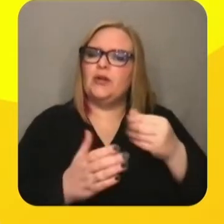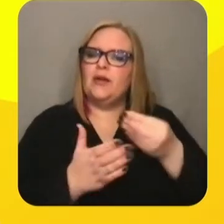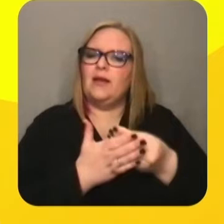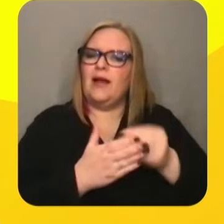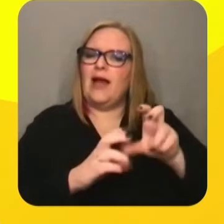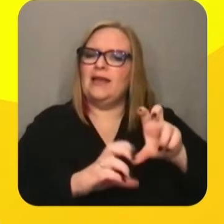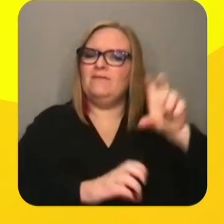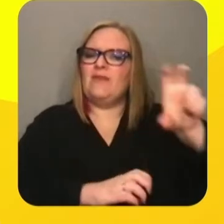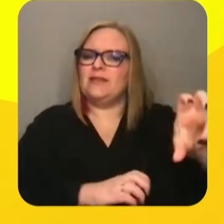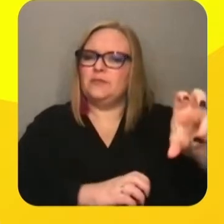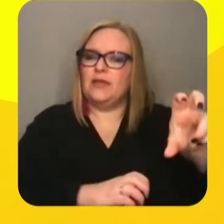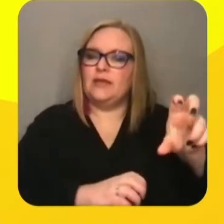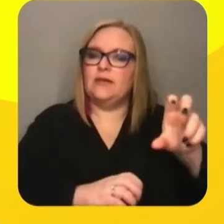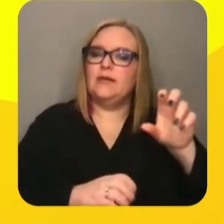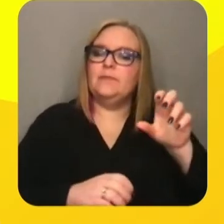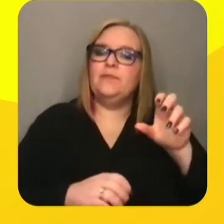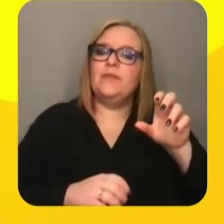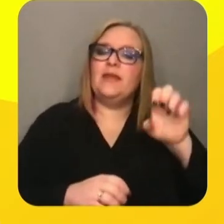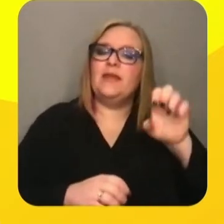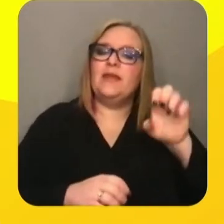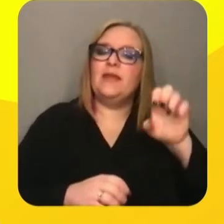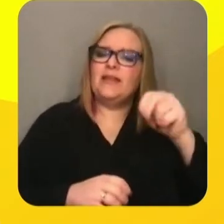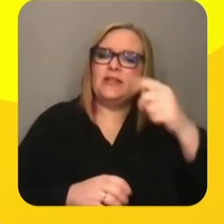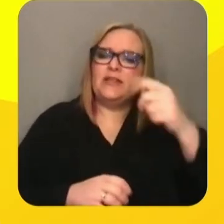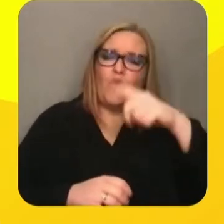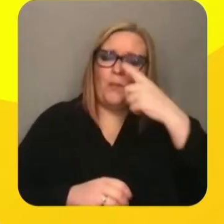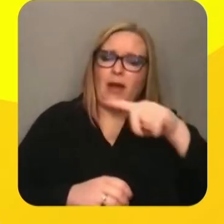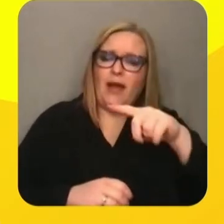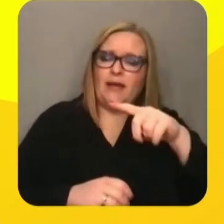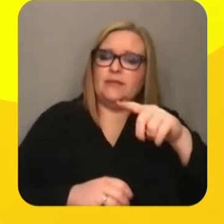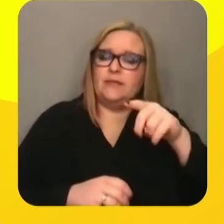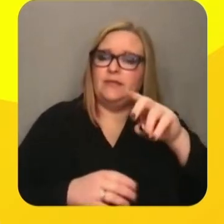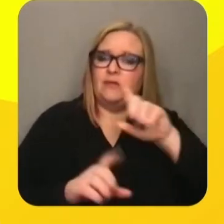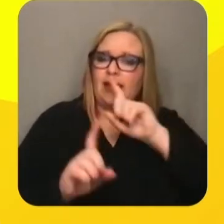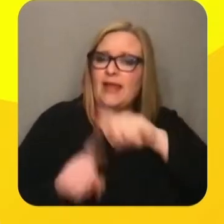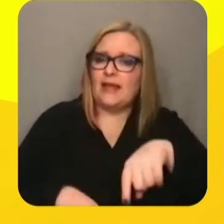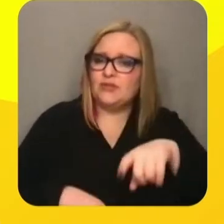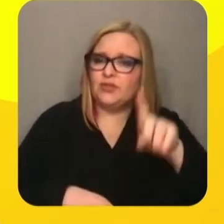if you don't mind, Evan, I'm gonna direct this to you. So, the question there wants to know,